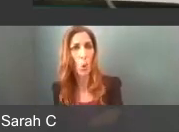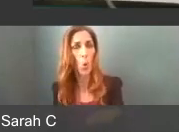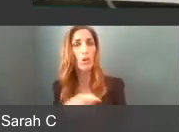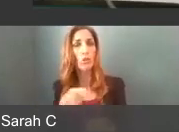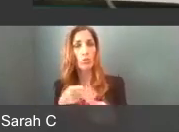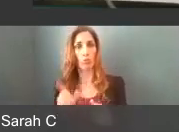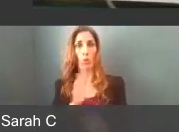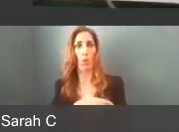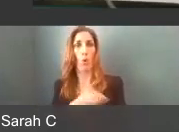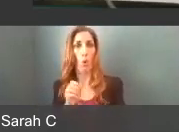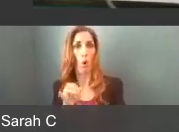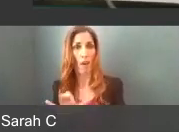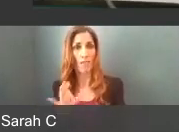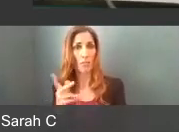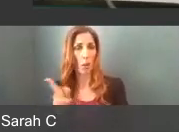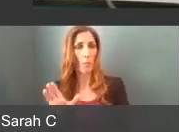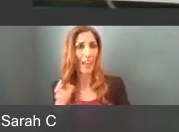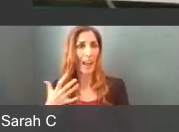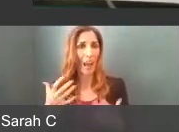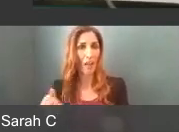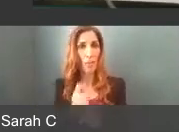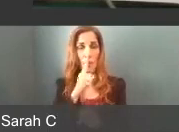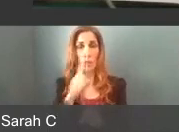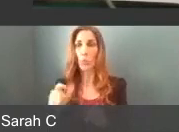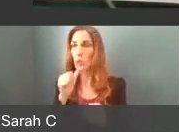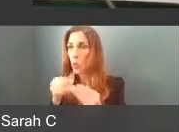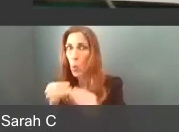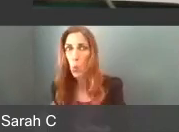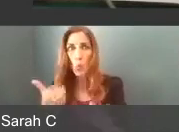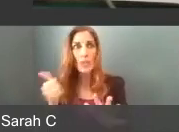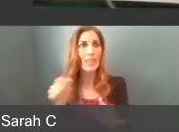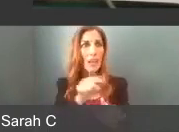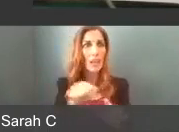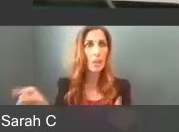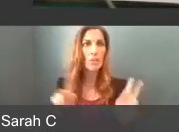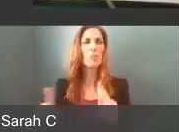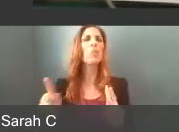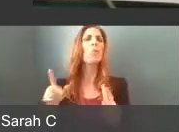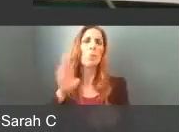make sure that we don't lose track of anybody. We will get this done, we will find a way. If I